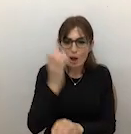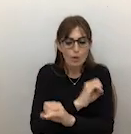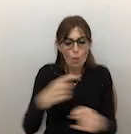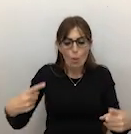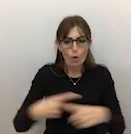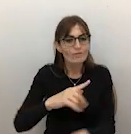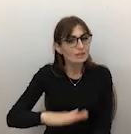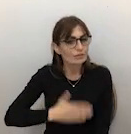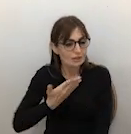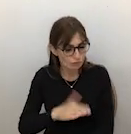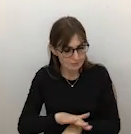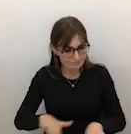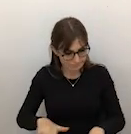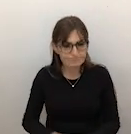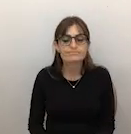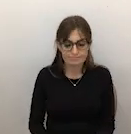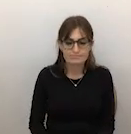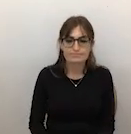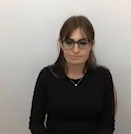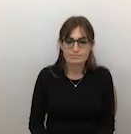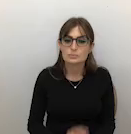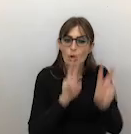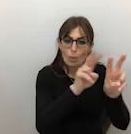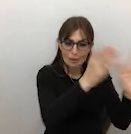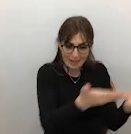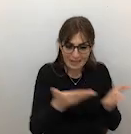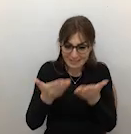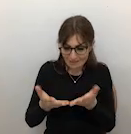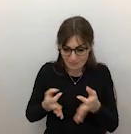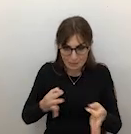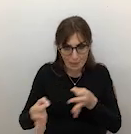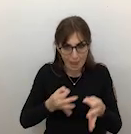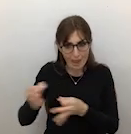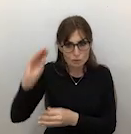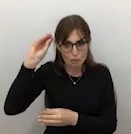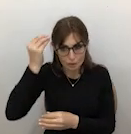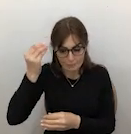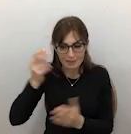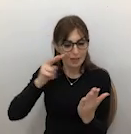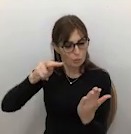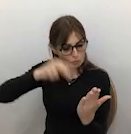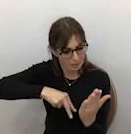or conflicts of interests. The auditor should present their audit plan to the committee, and the committee should review the